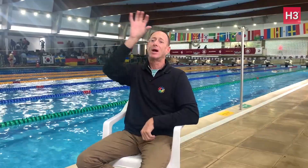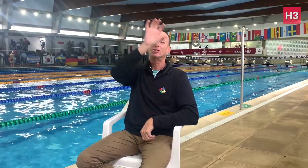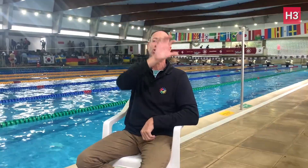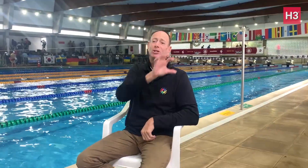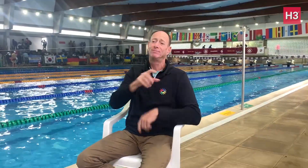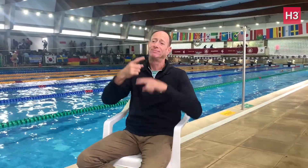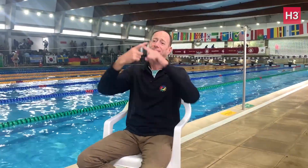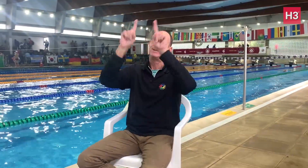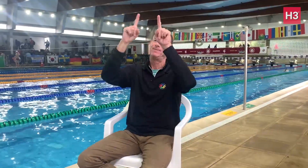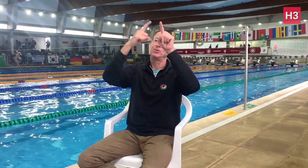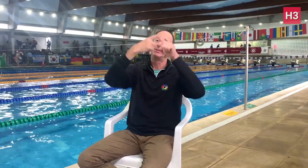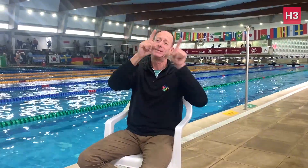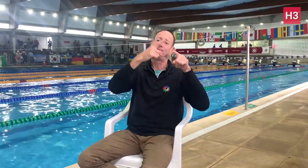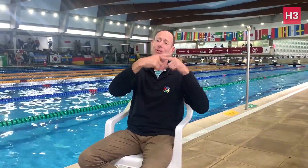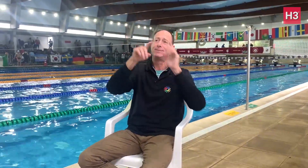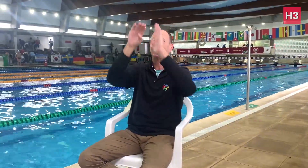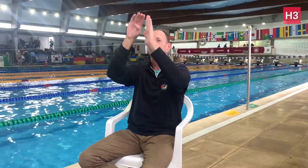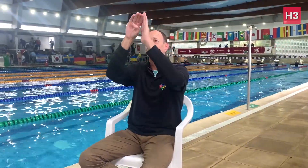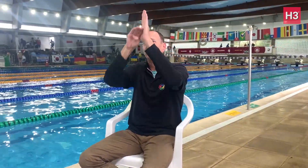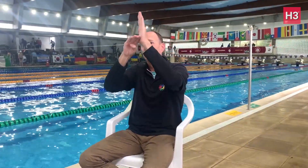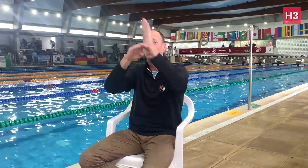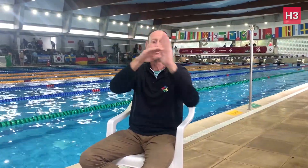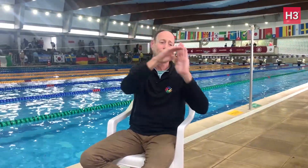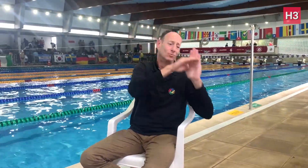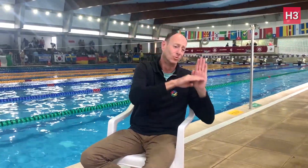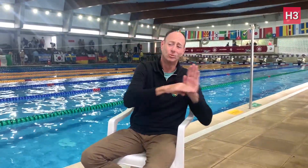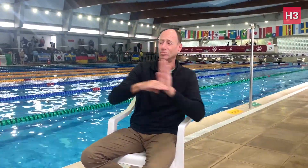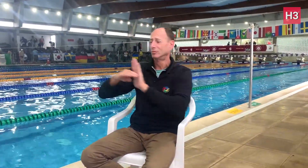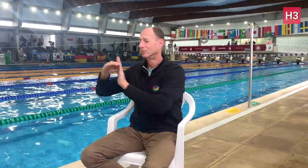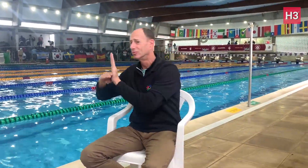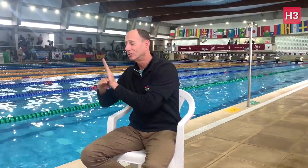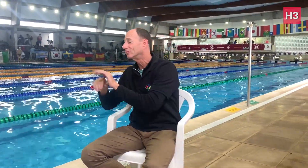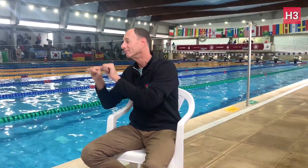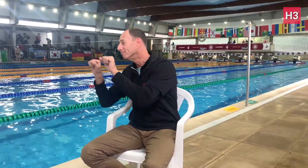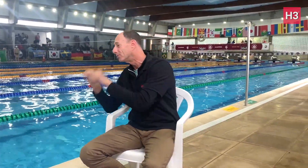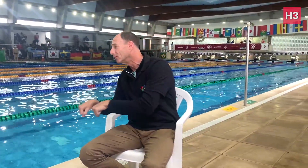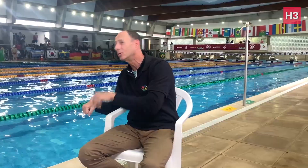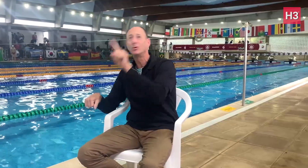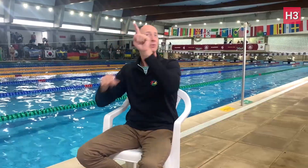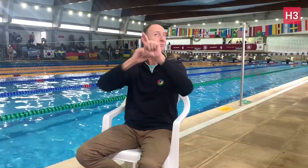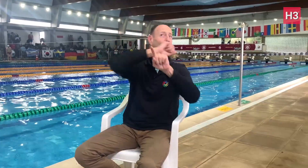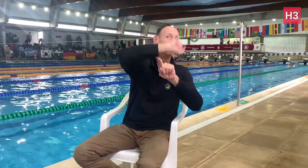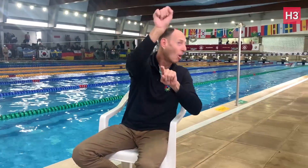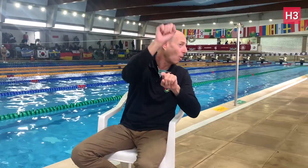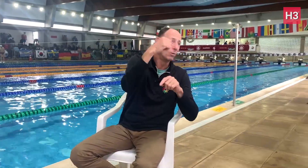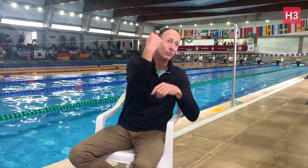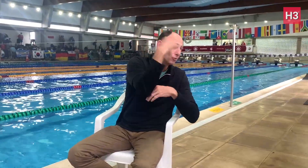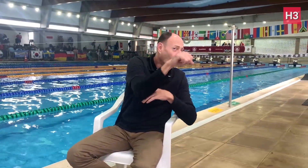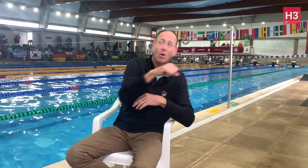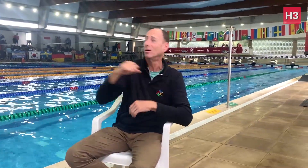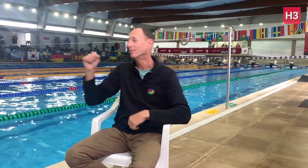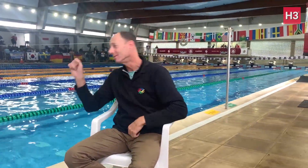especially because each country has its own policy on how to handle